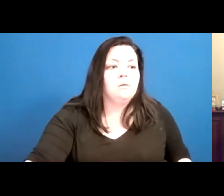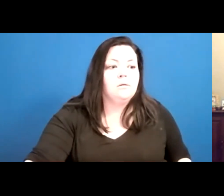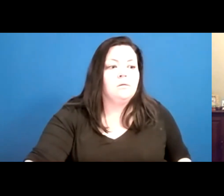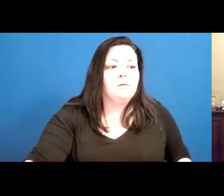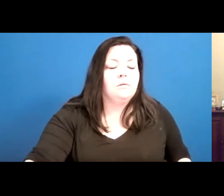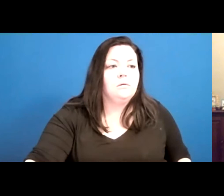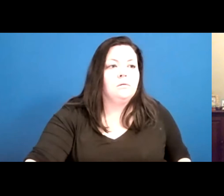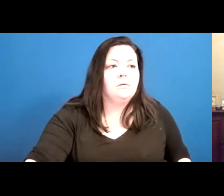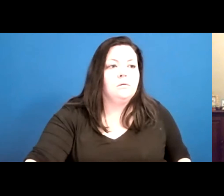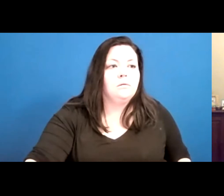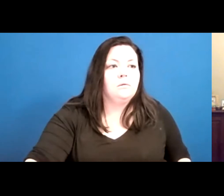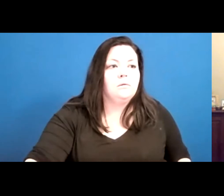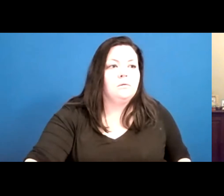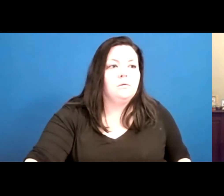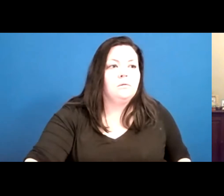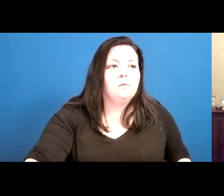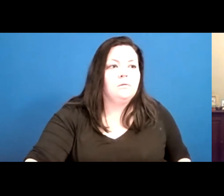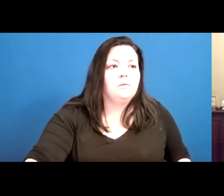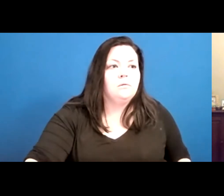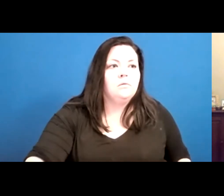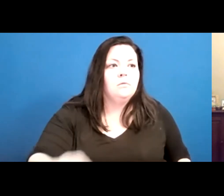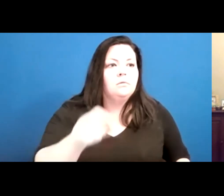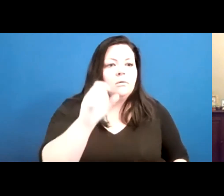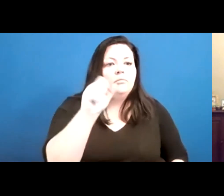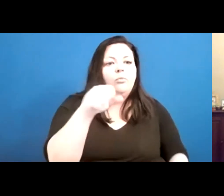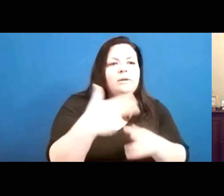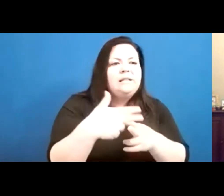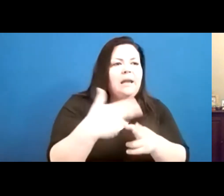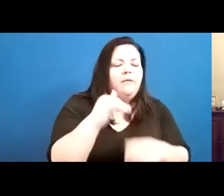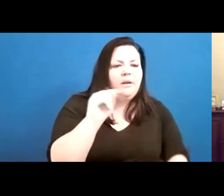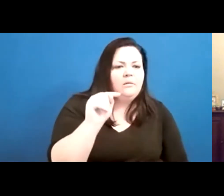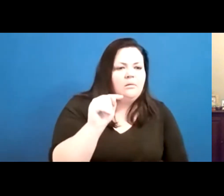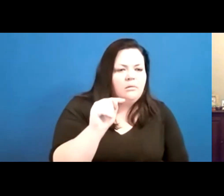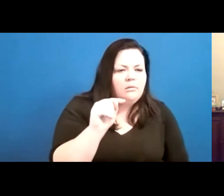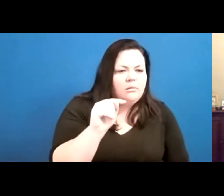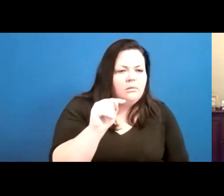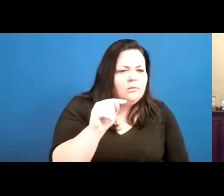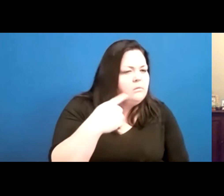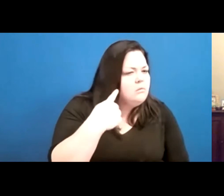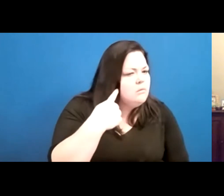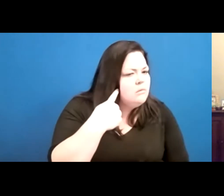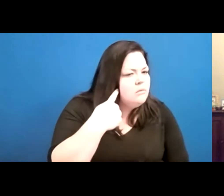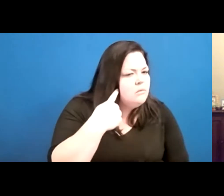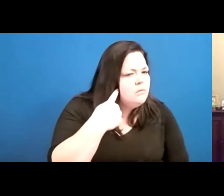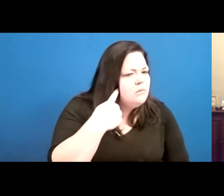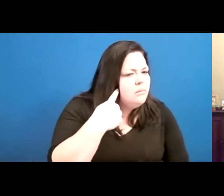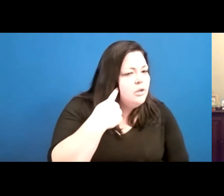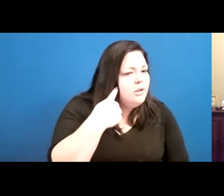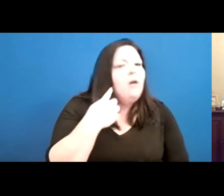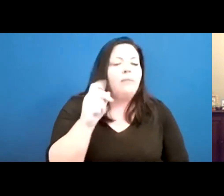could you could you, um, interpret a poem that "build a bay build a bae," -Okay,